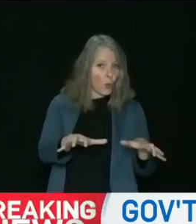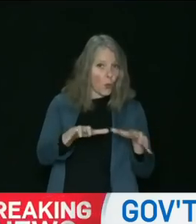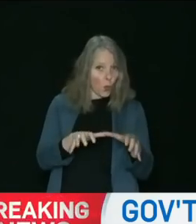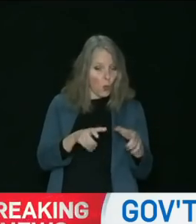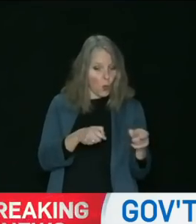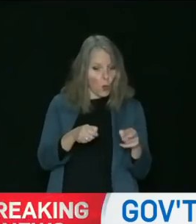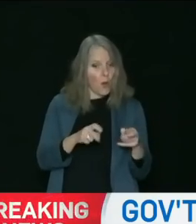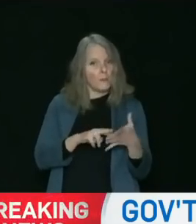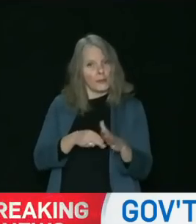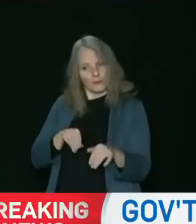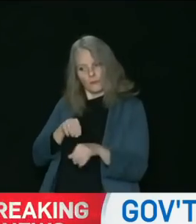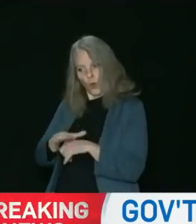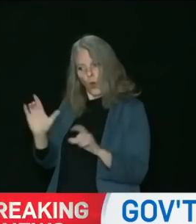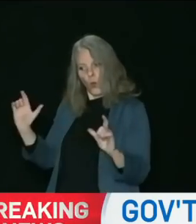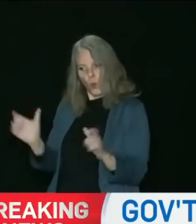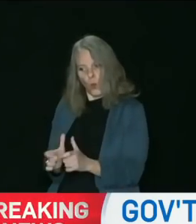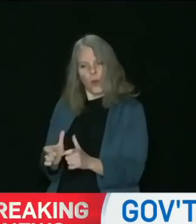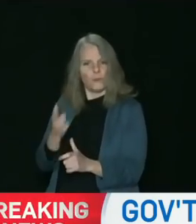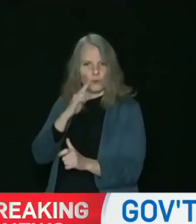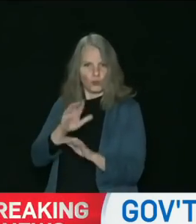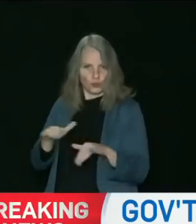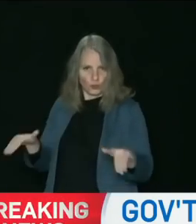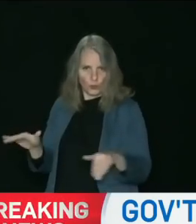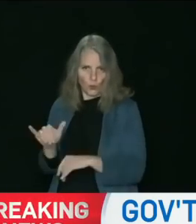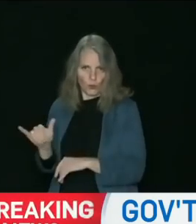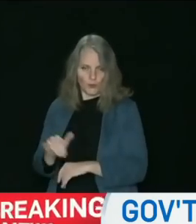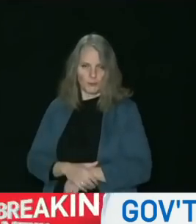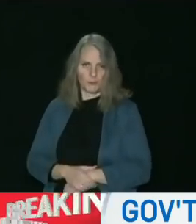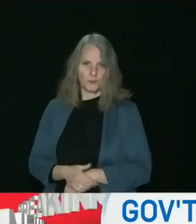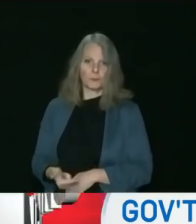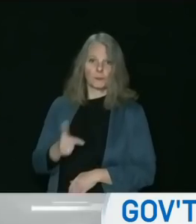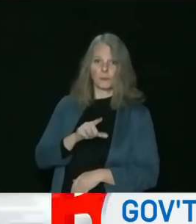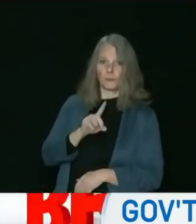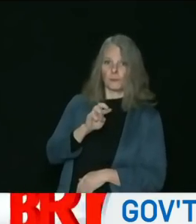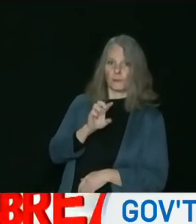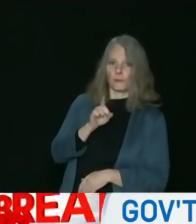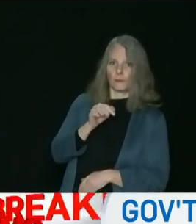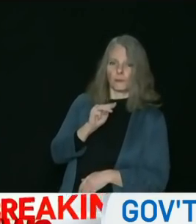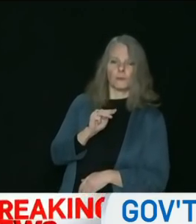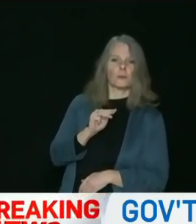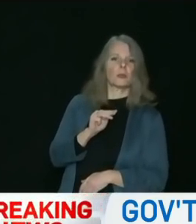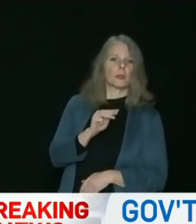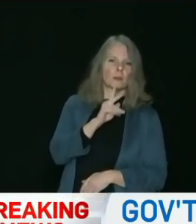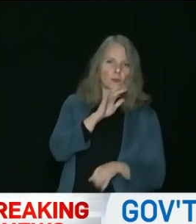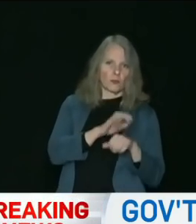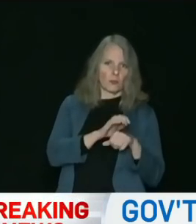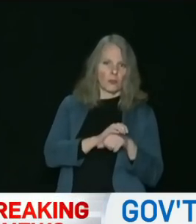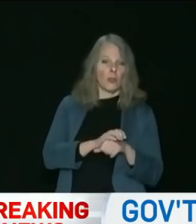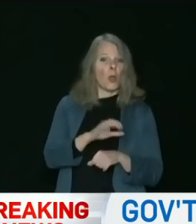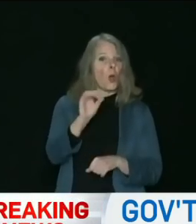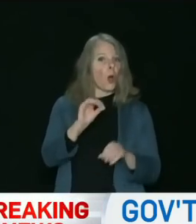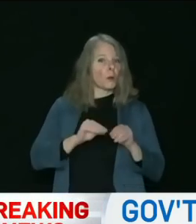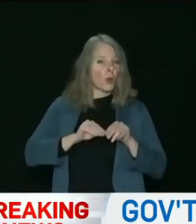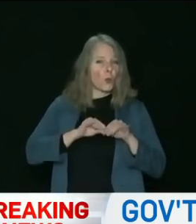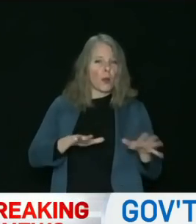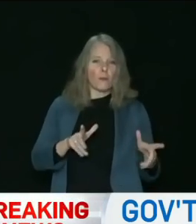POSSIBLE, WE CAN REDUCE THE NUMBER OF SEVERE DISEASES IN CHILDREN.